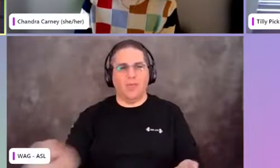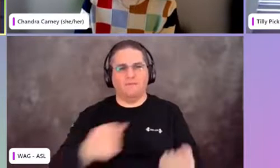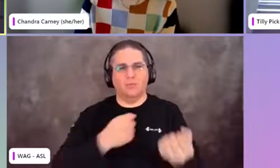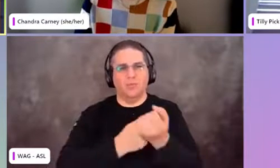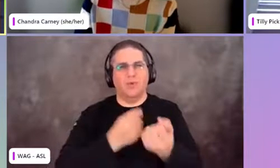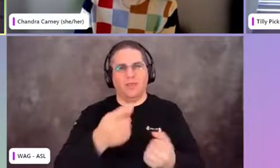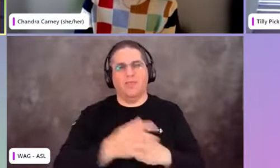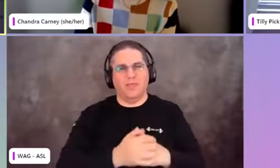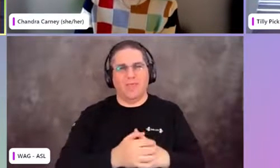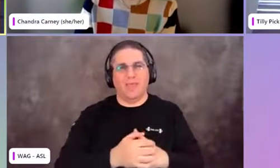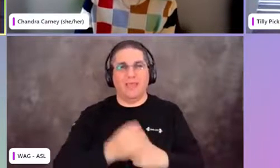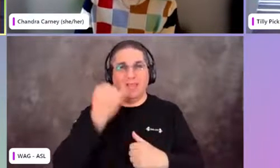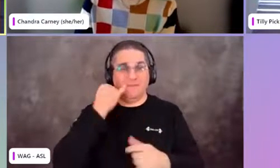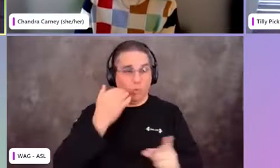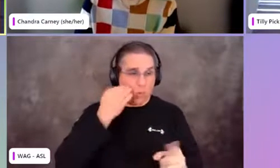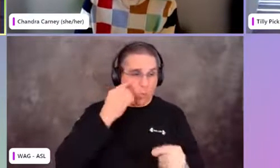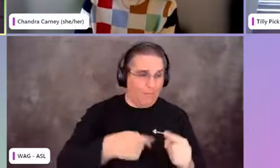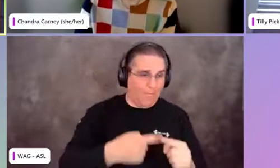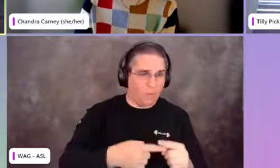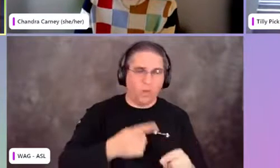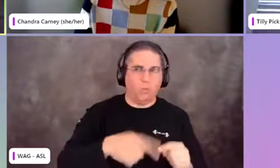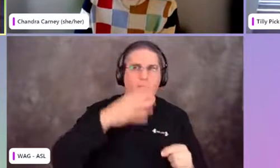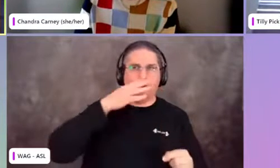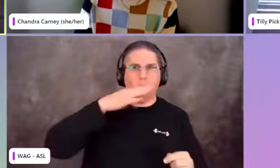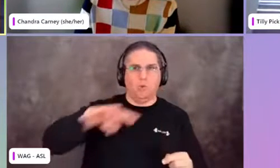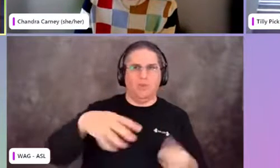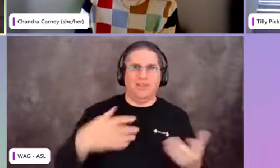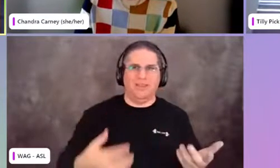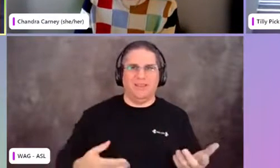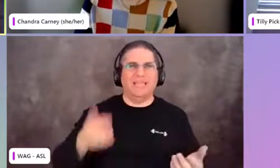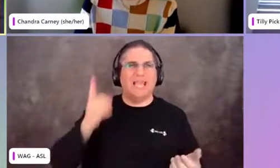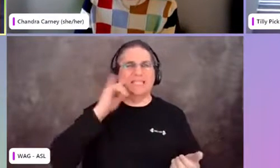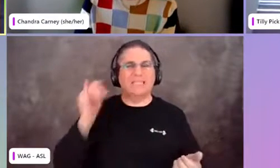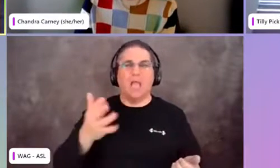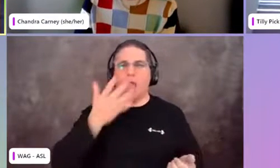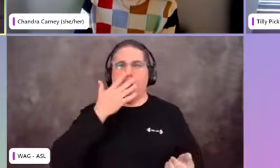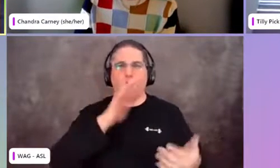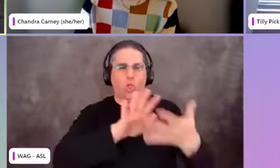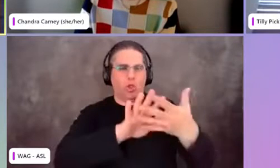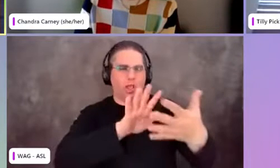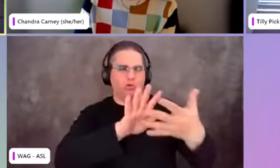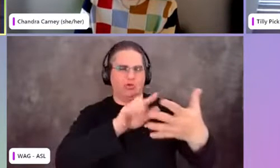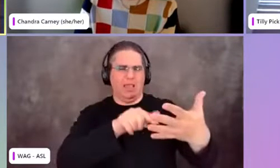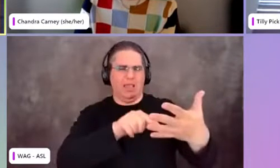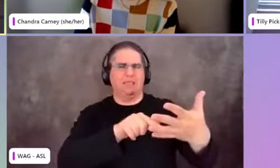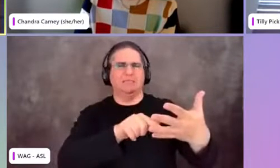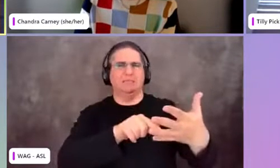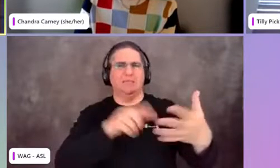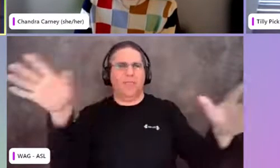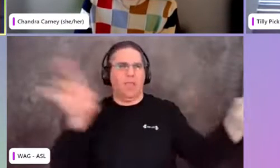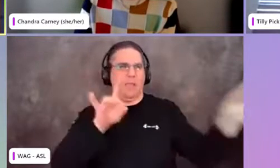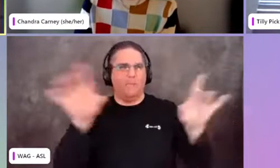uprising, you need to facilitate that. Once people are aware of this, you can't go back to